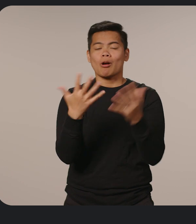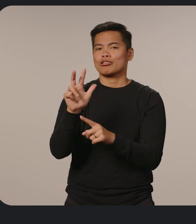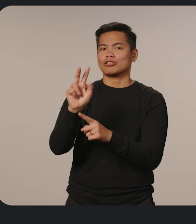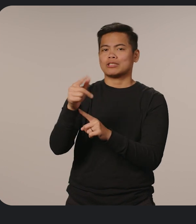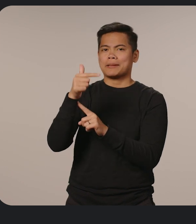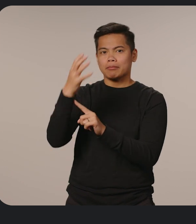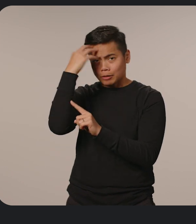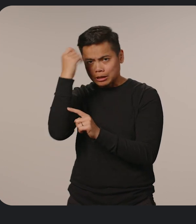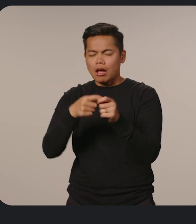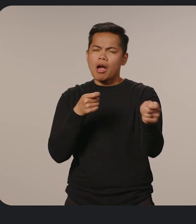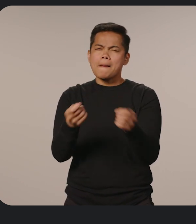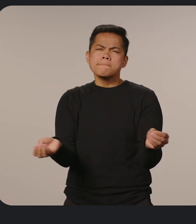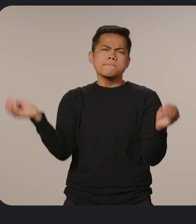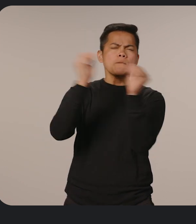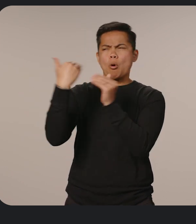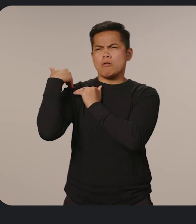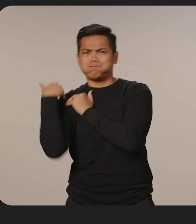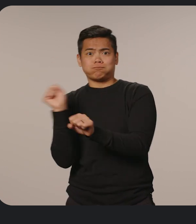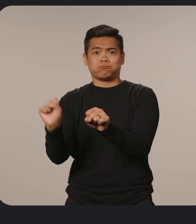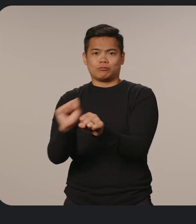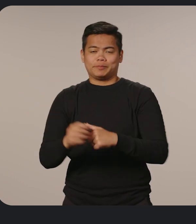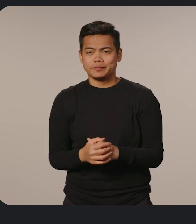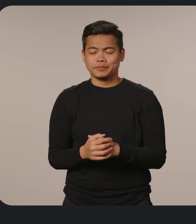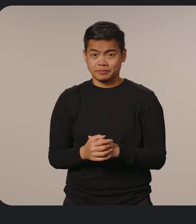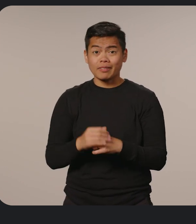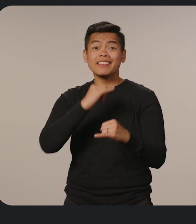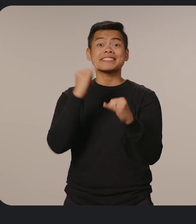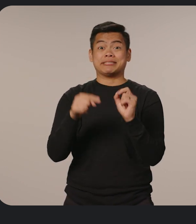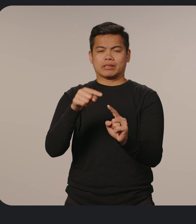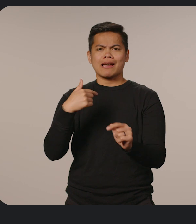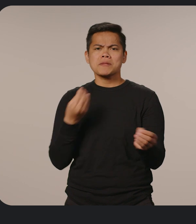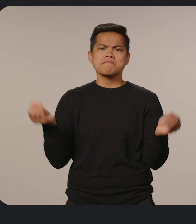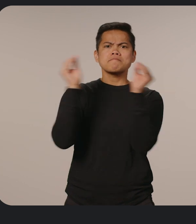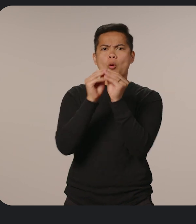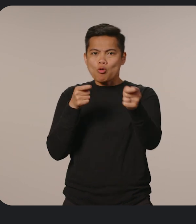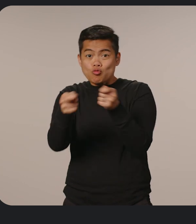memory to handle more demanding workloads